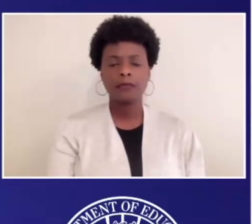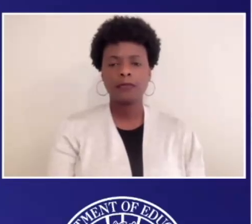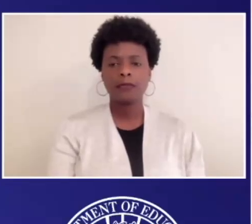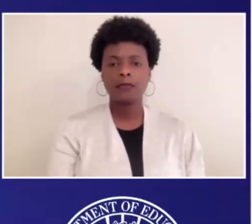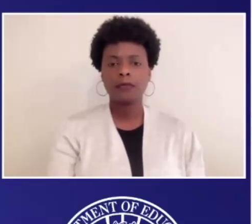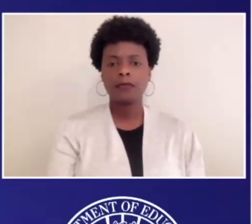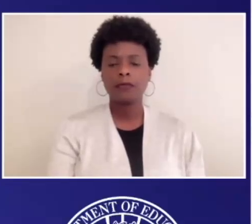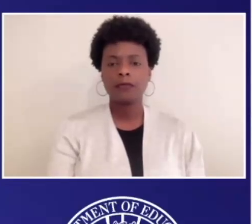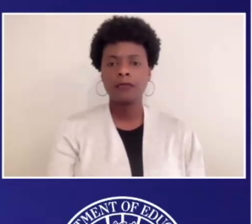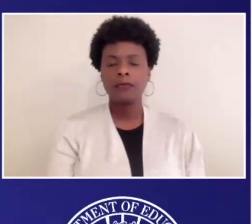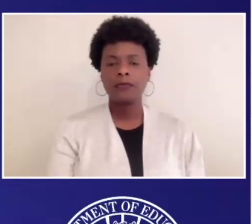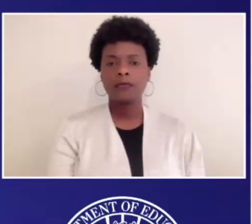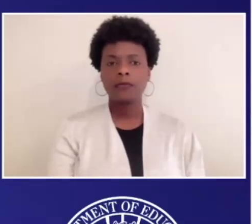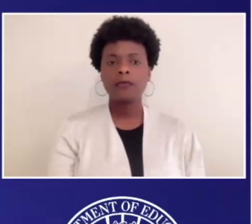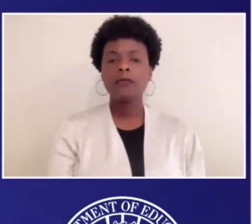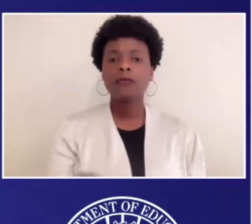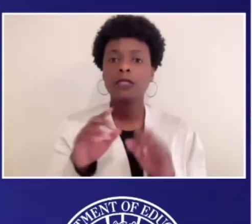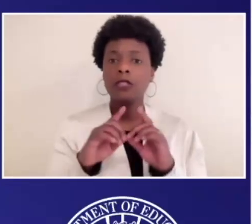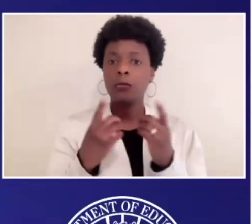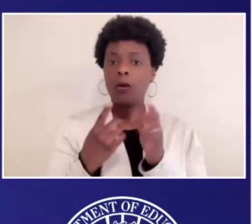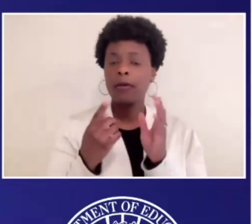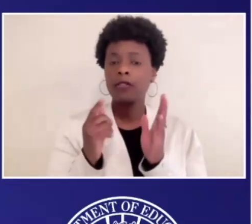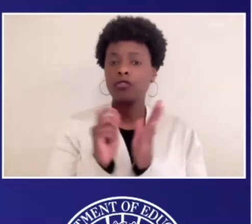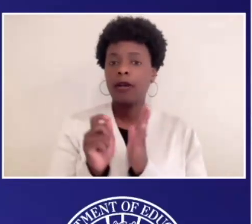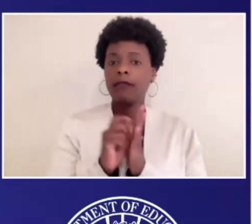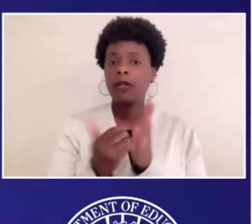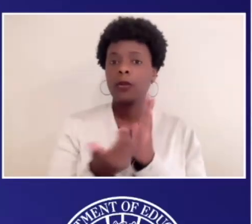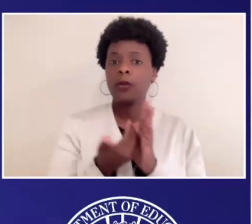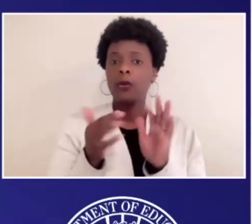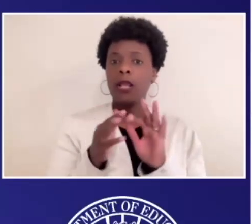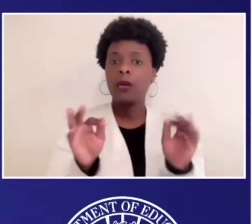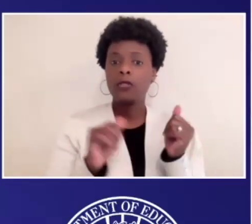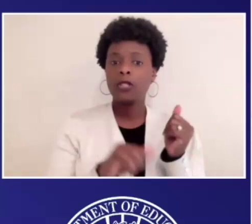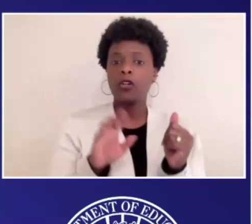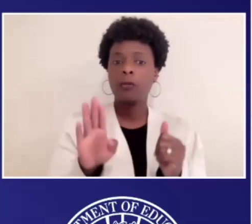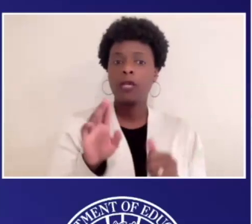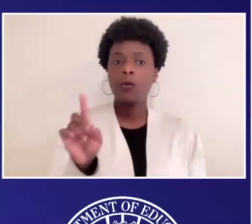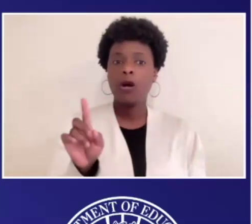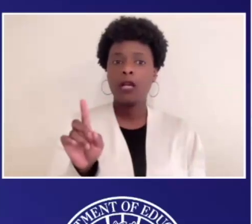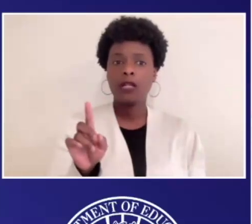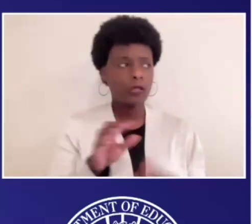So the Department drafted new language under B1 on page -- I'm sorry, did you say B?